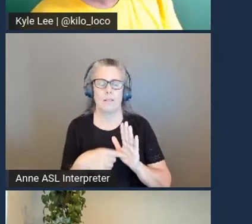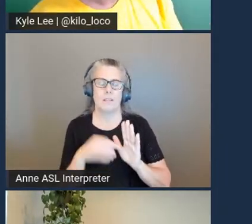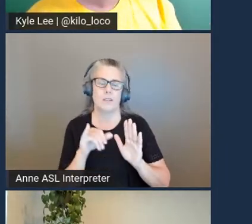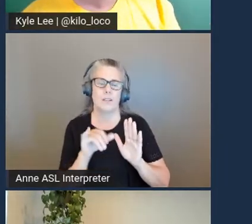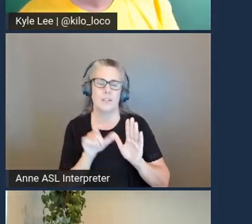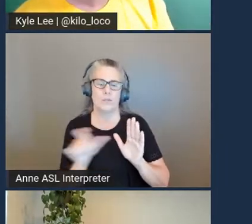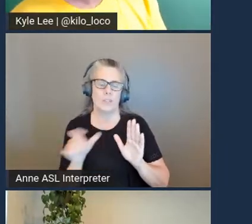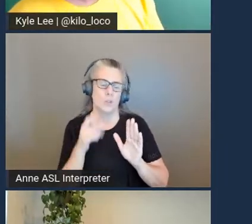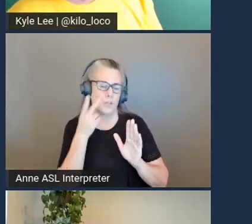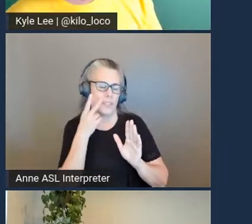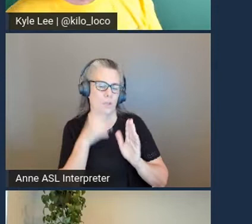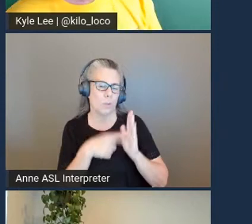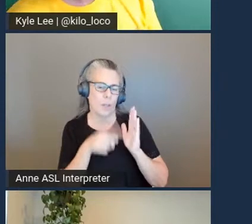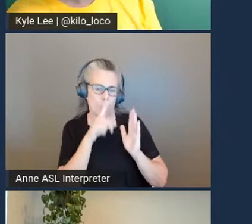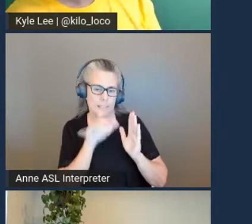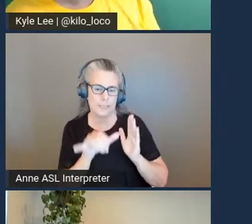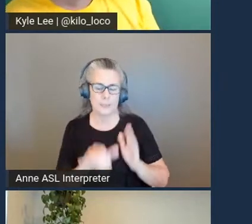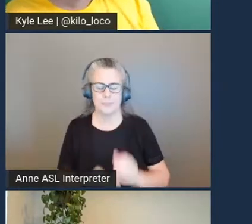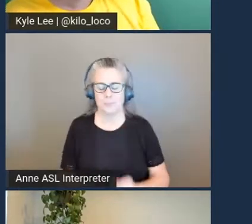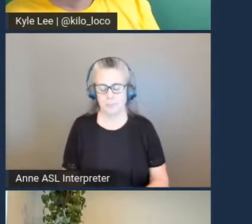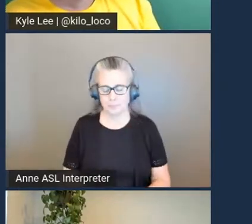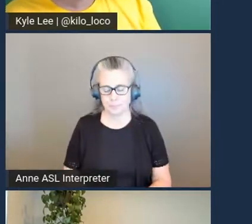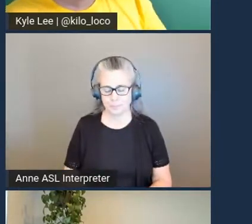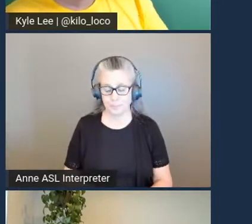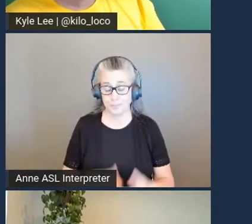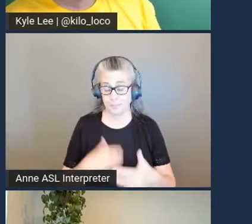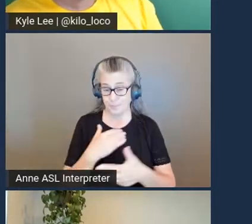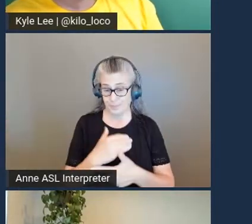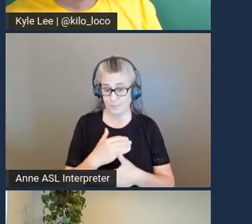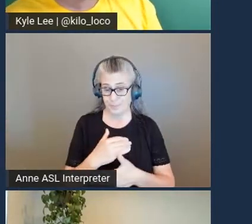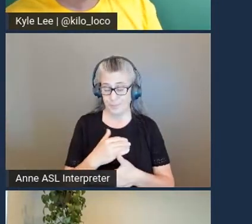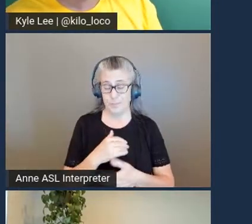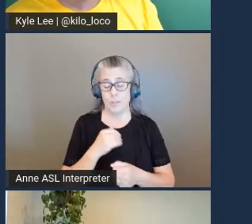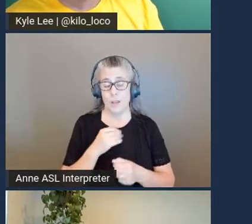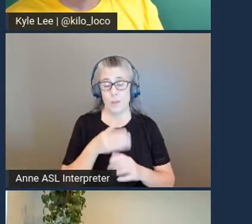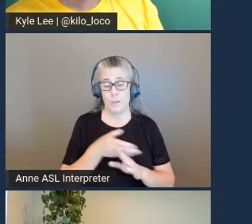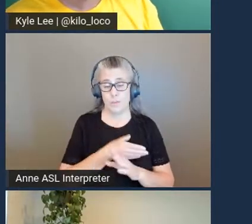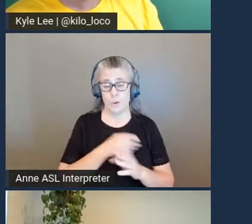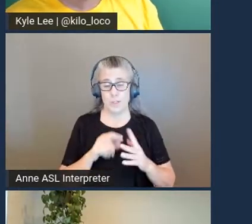So I wanna, before we dive into the demo, right? So I wanna give an overview of like the architecture